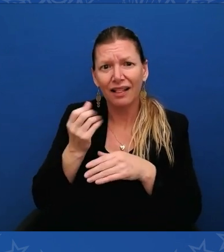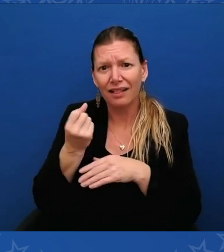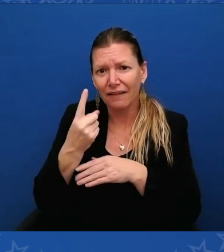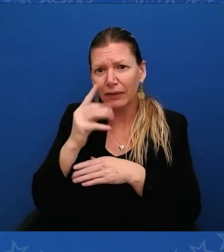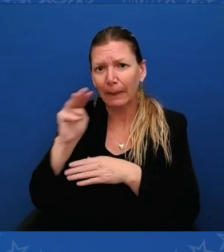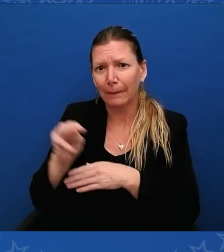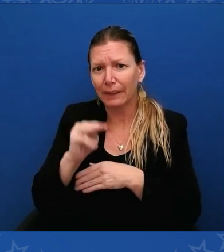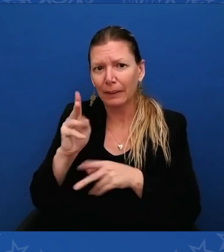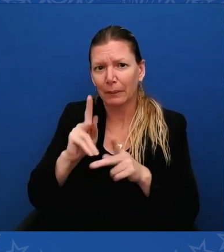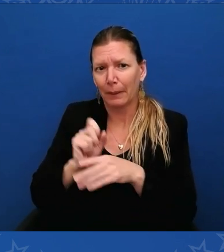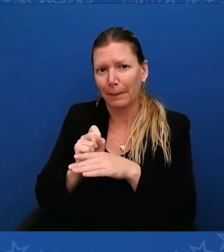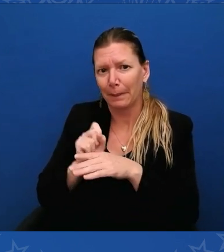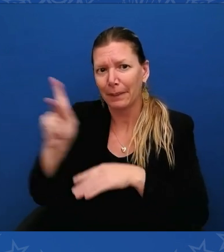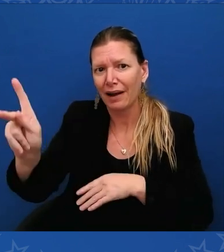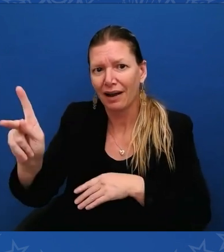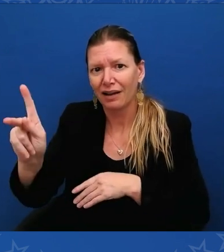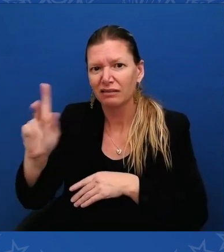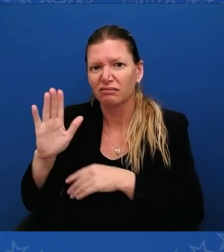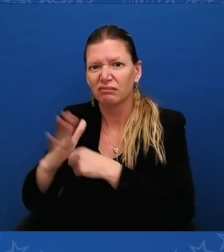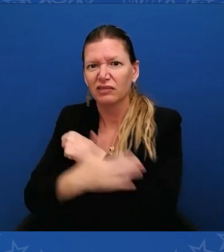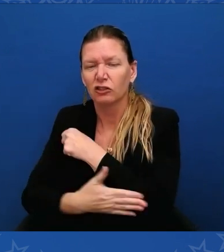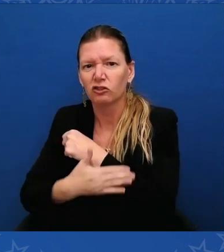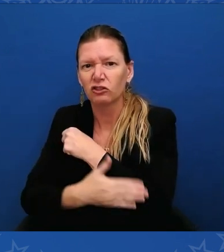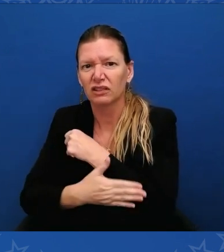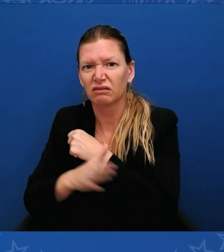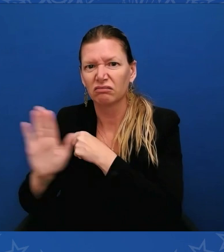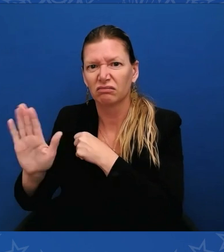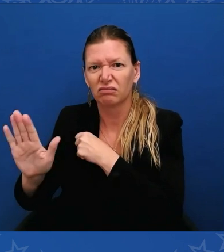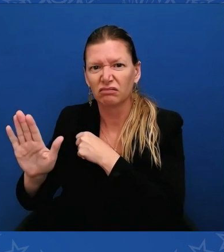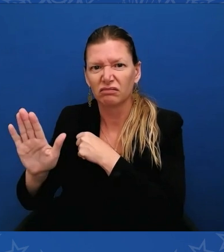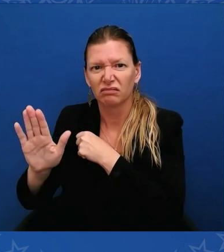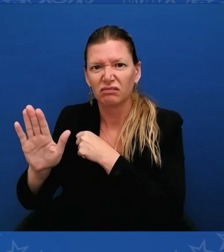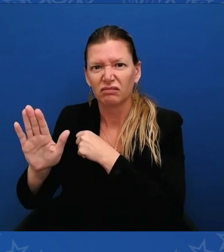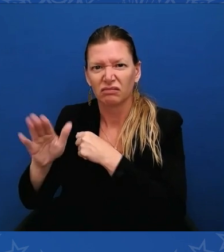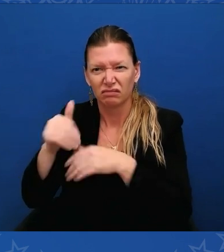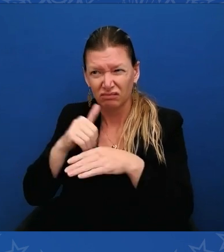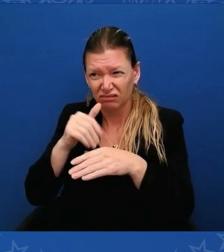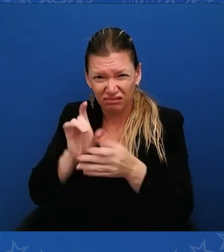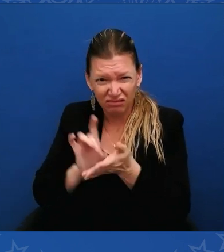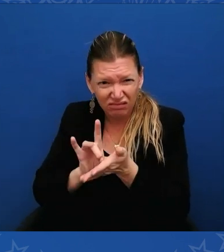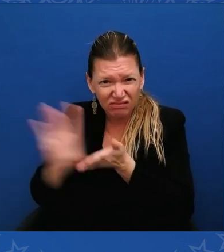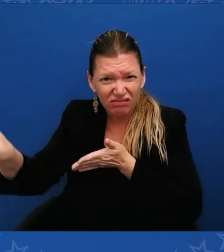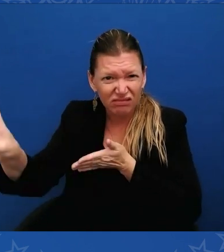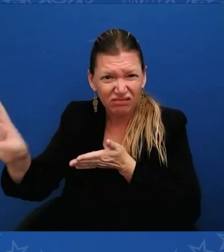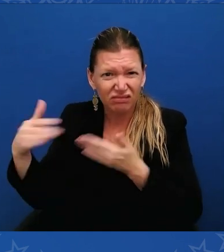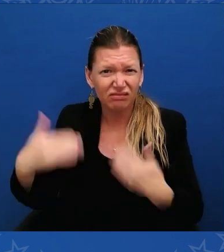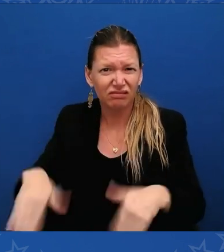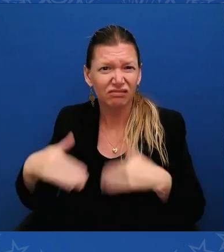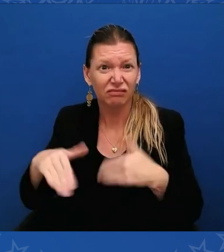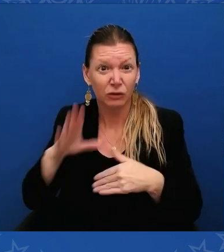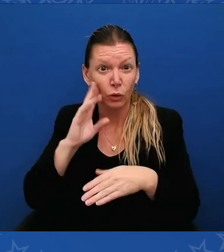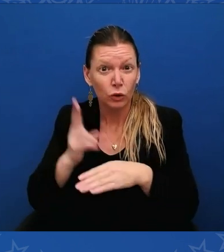and even the United States military to round up -- round up and rip away millions of people from their homes,